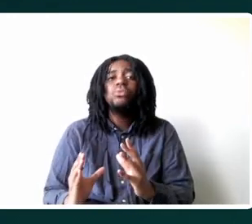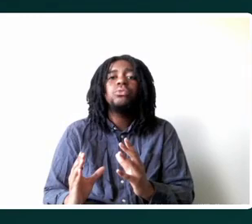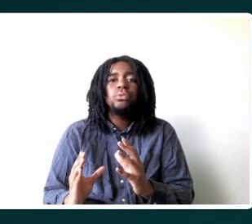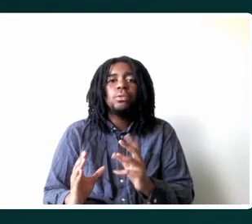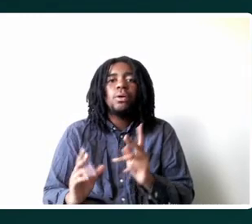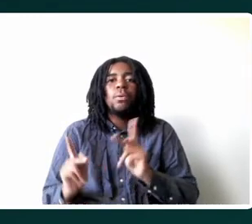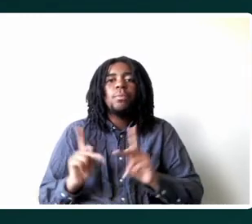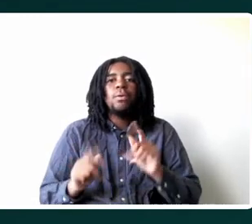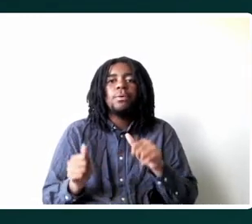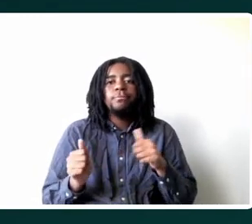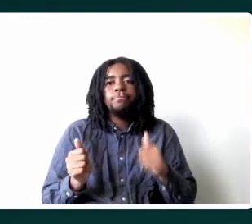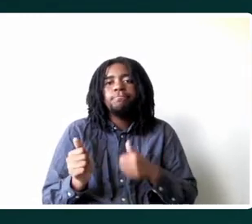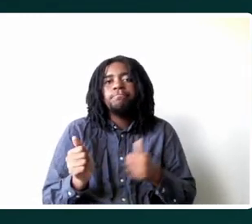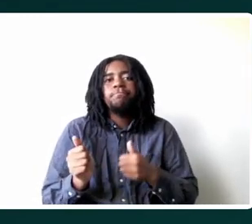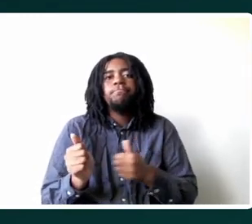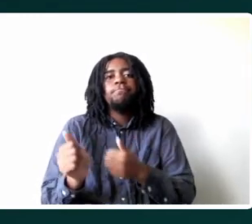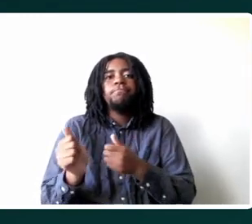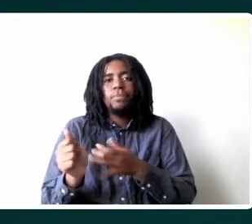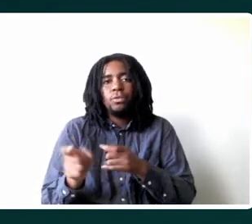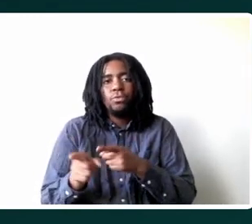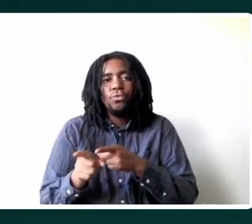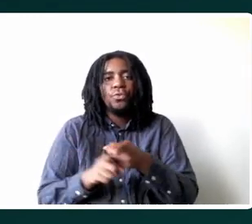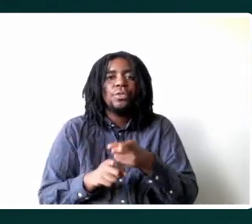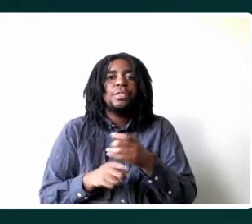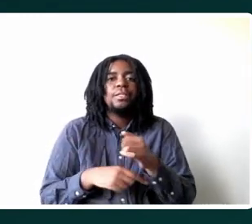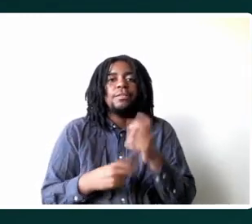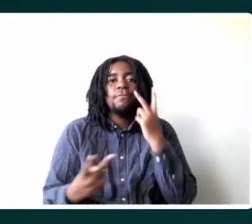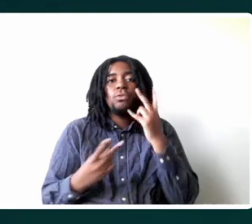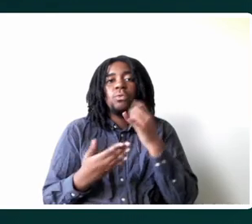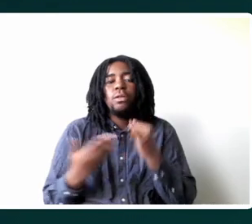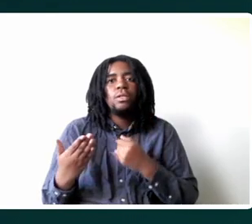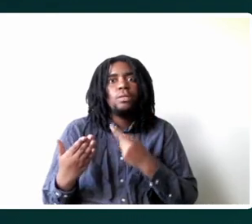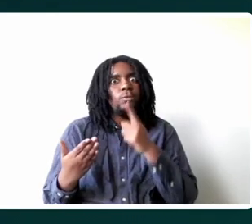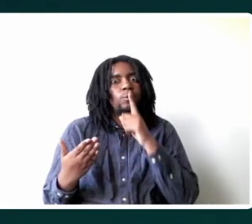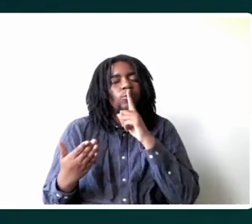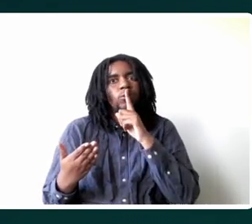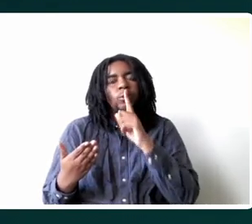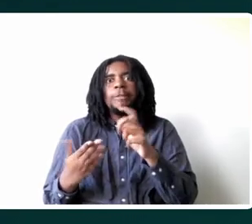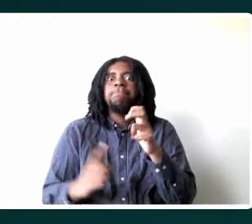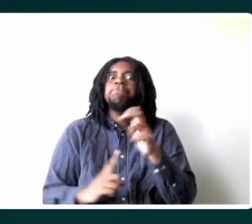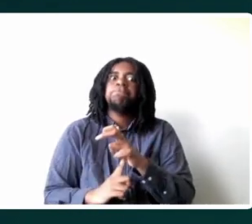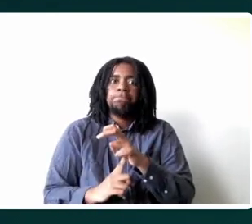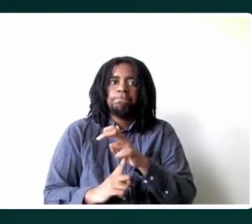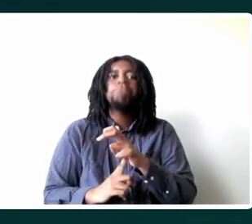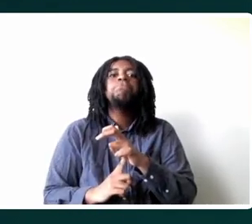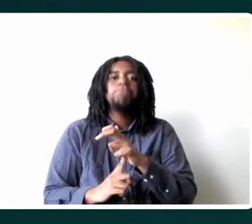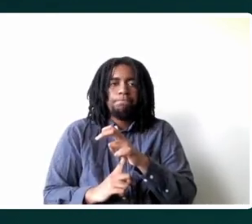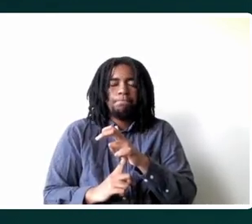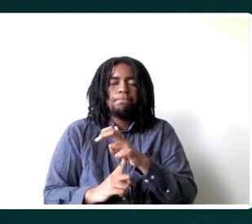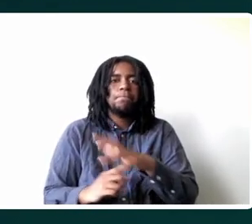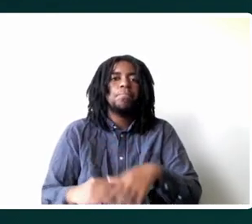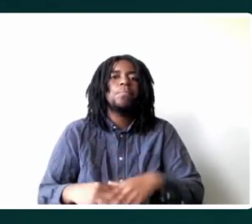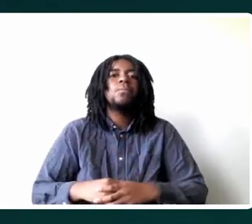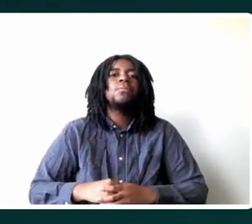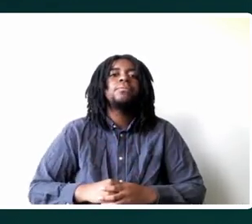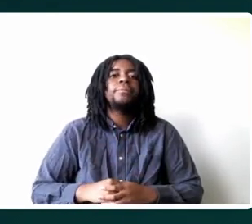careers in the visual arts. And they're very, very good at it. Very good at it. And they -- what they